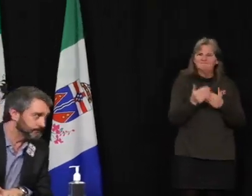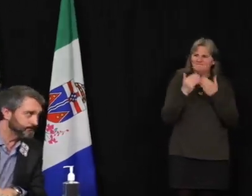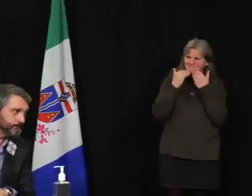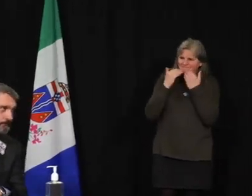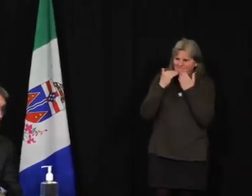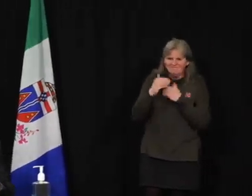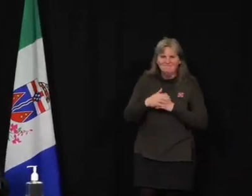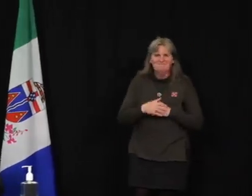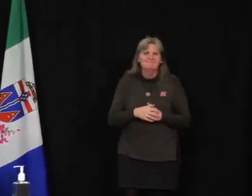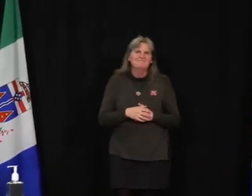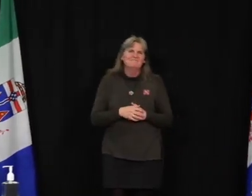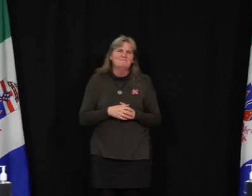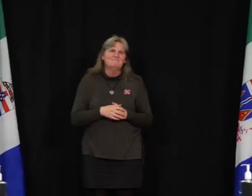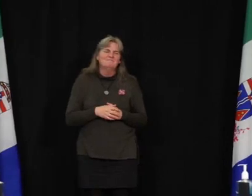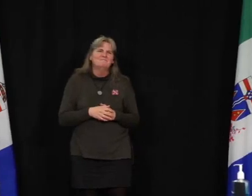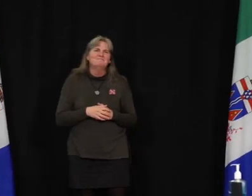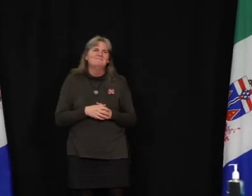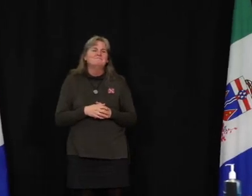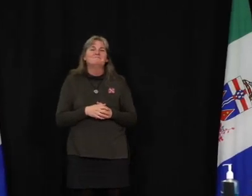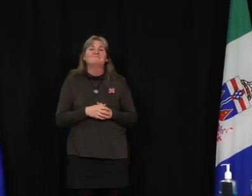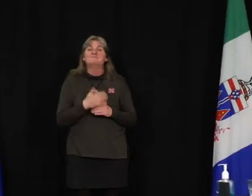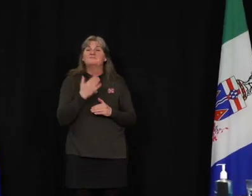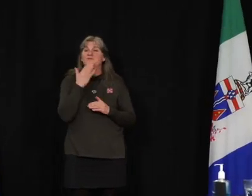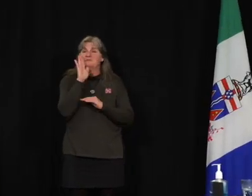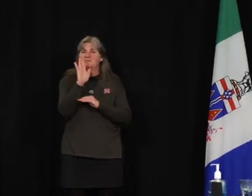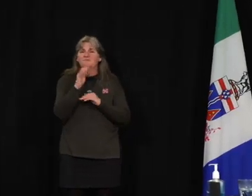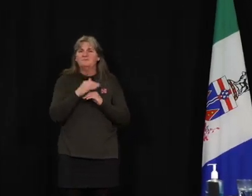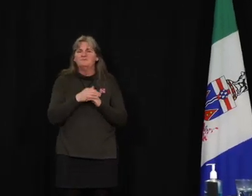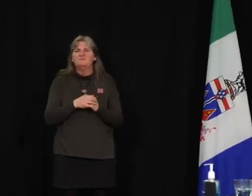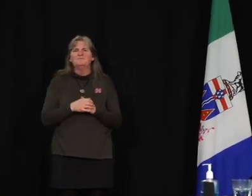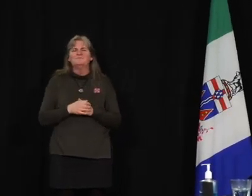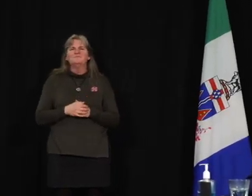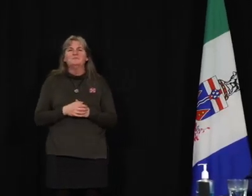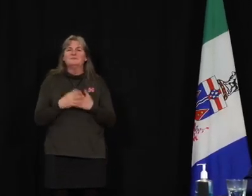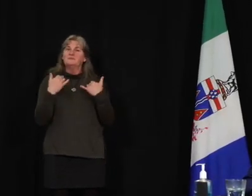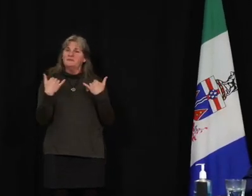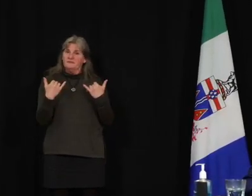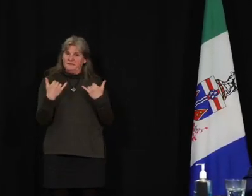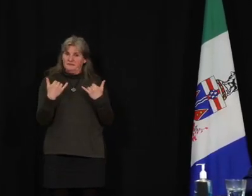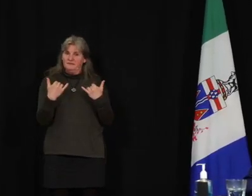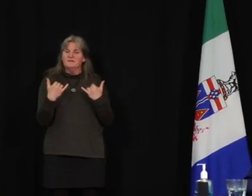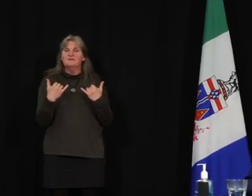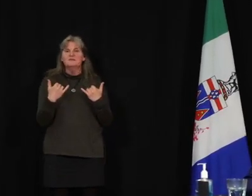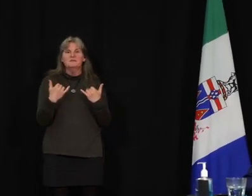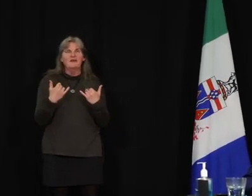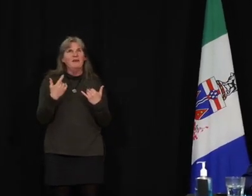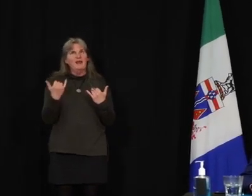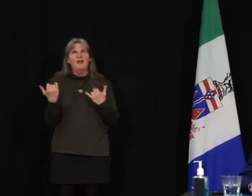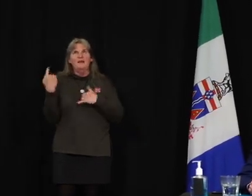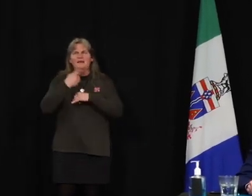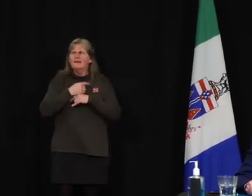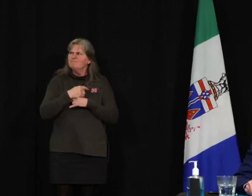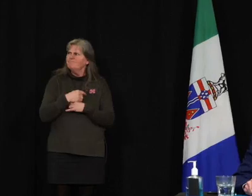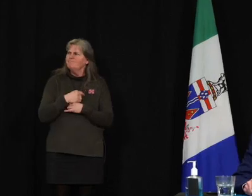Good afternoon. Today is certainly one of those days to be grateful that our COVID-19 situation here in Yukon